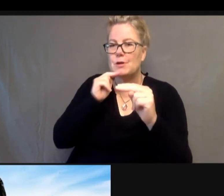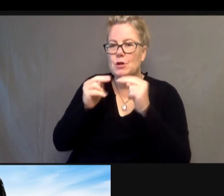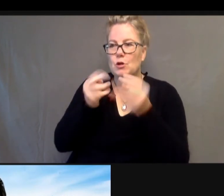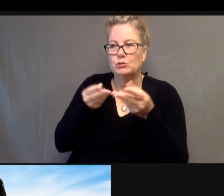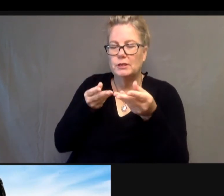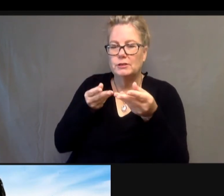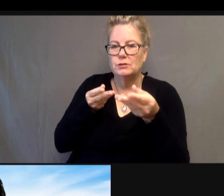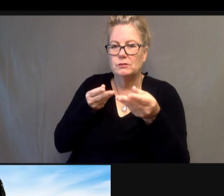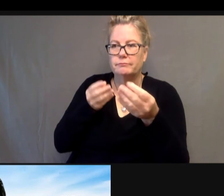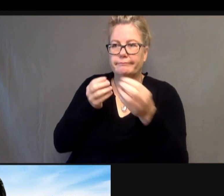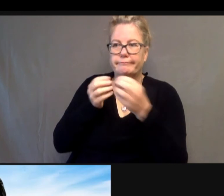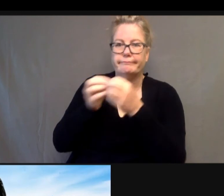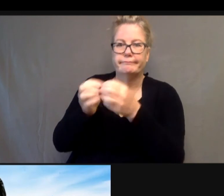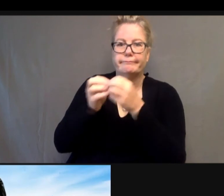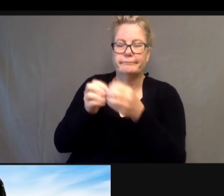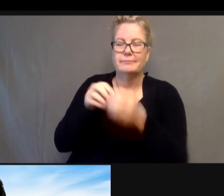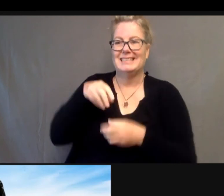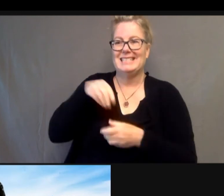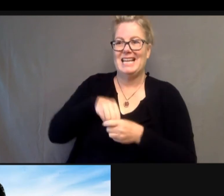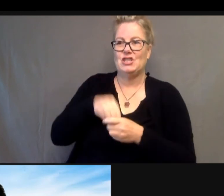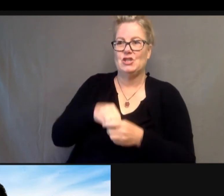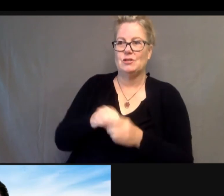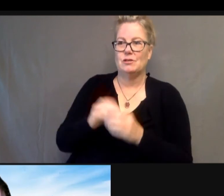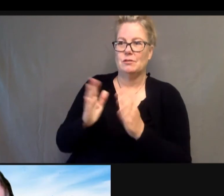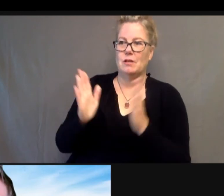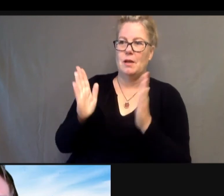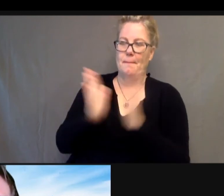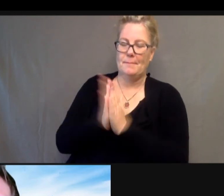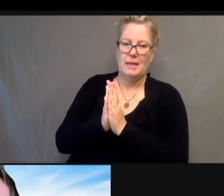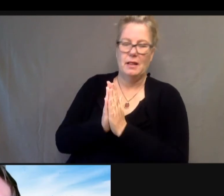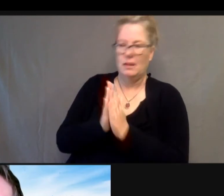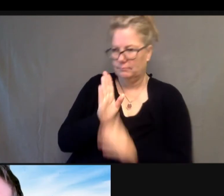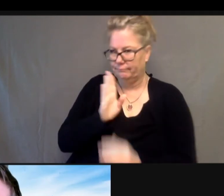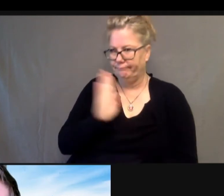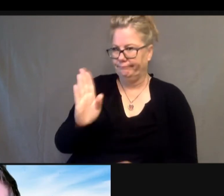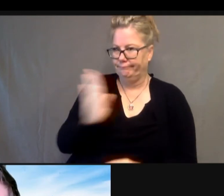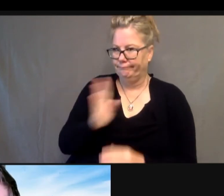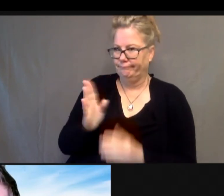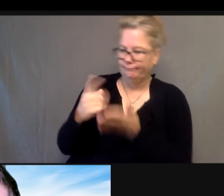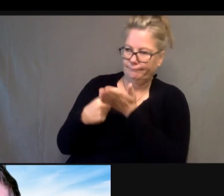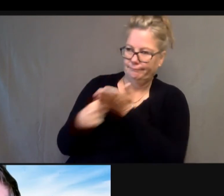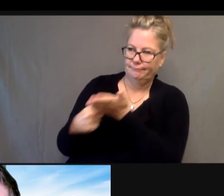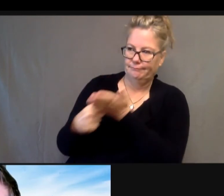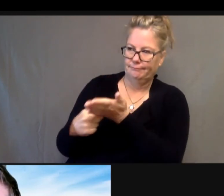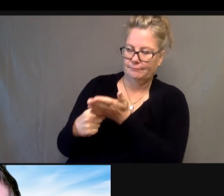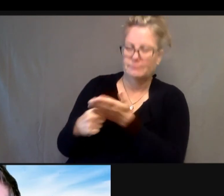and working with them directly. So the answer to that would be no, most people don't have